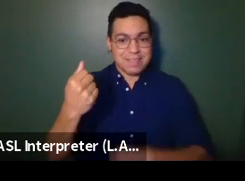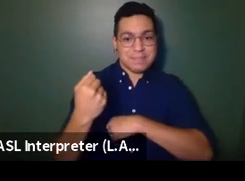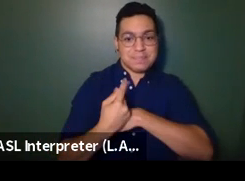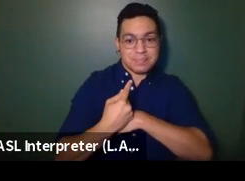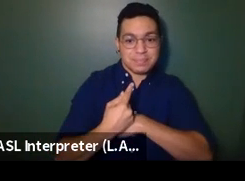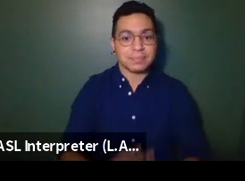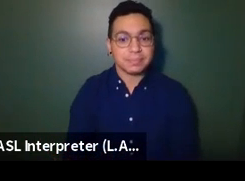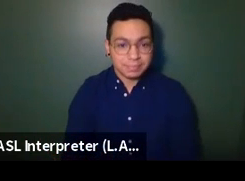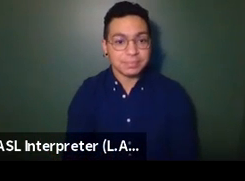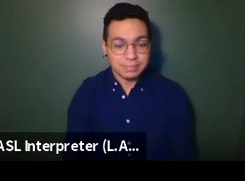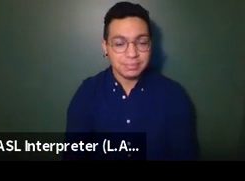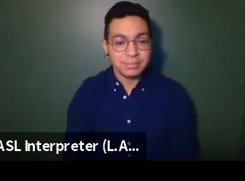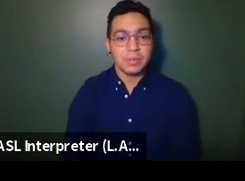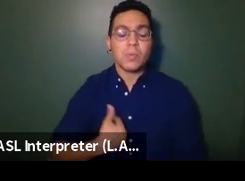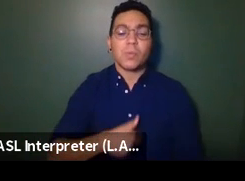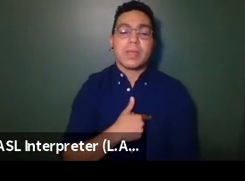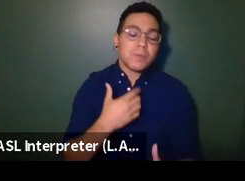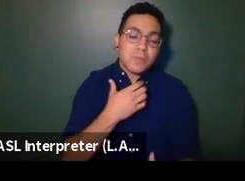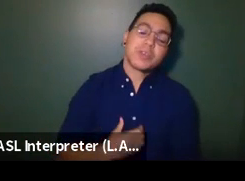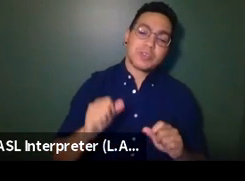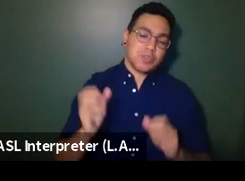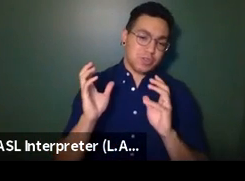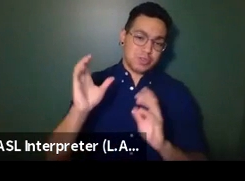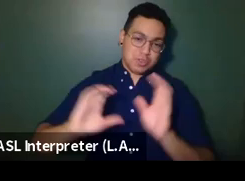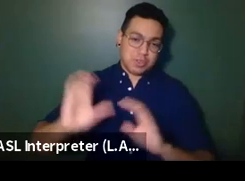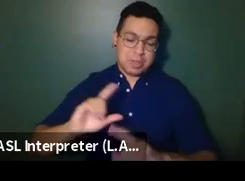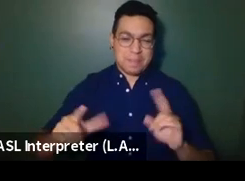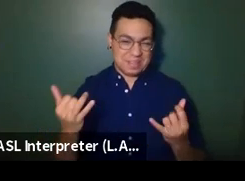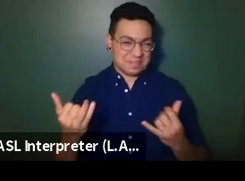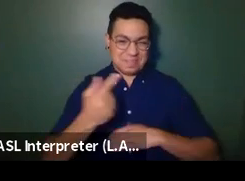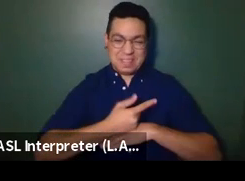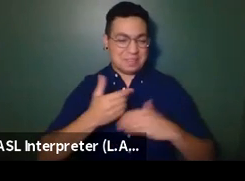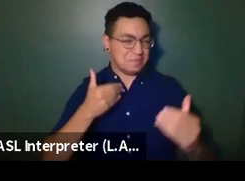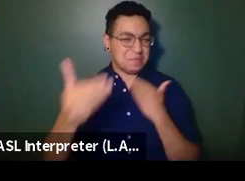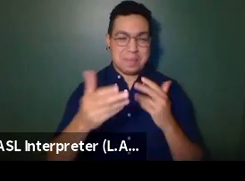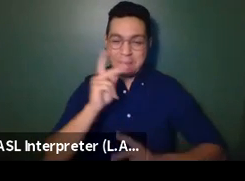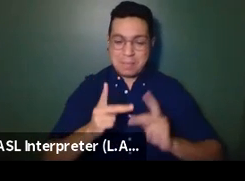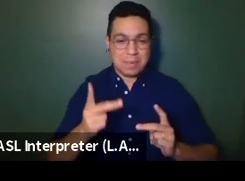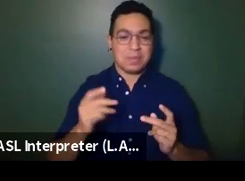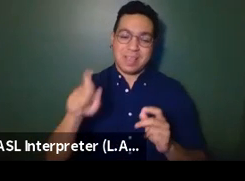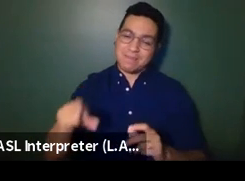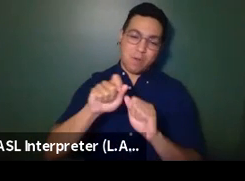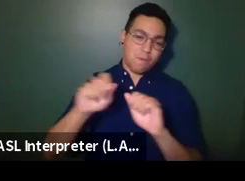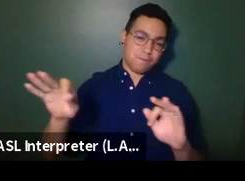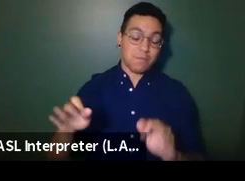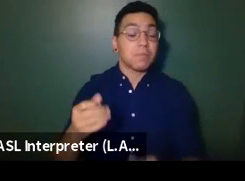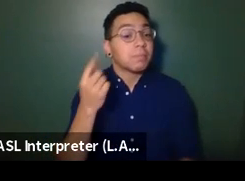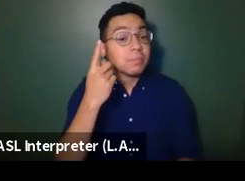Jeff Crawford: We would love to be chatting, but there's too many people to do our regular chat. That's why it's turned off. Also to note that your attendance today is automatically taken.